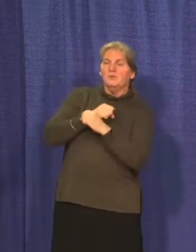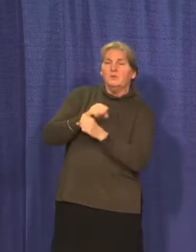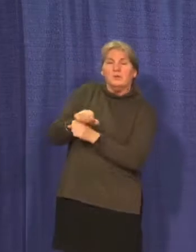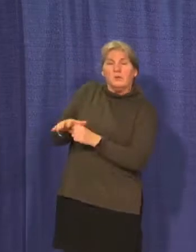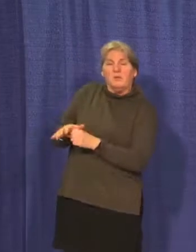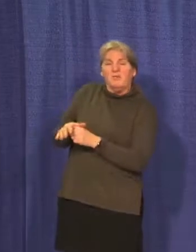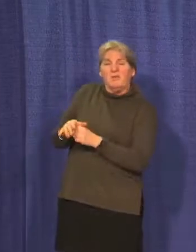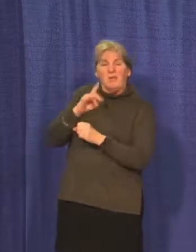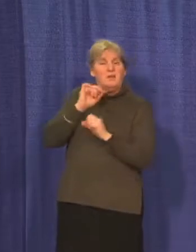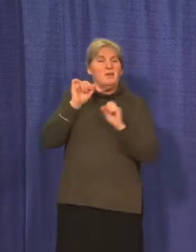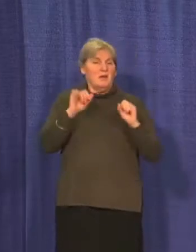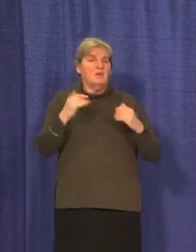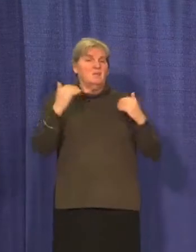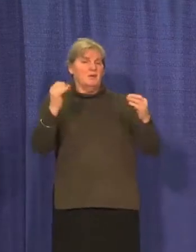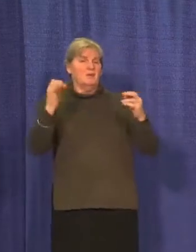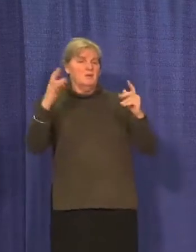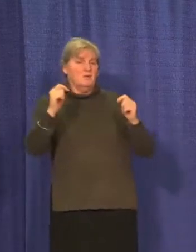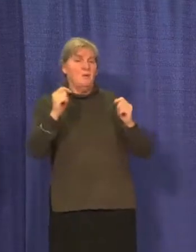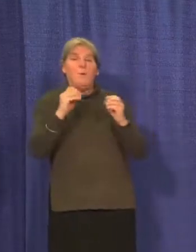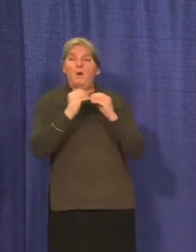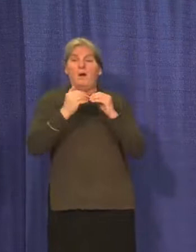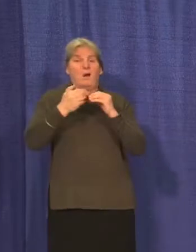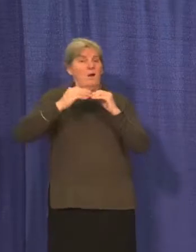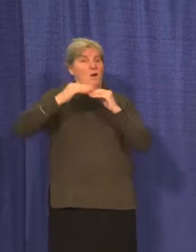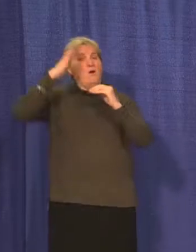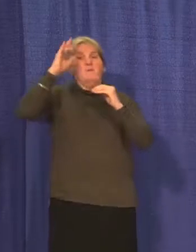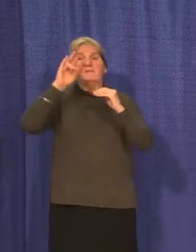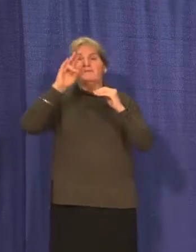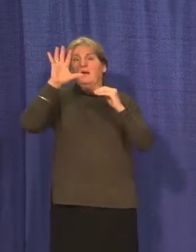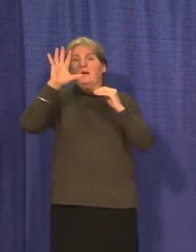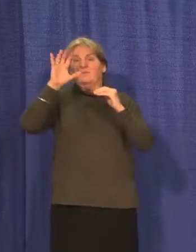reason why we can't get to that. Or potentially even